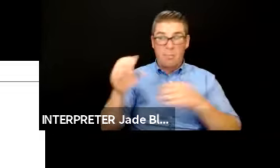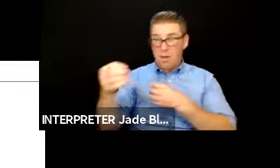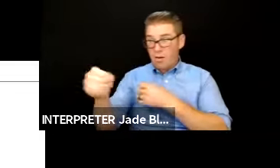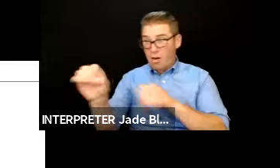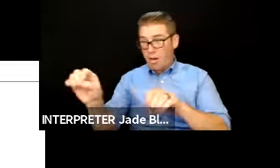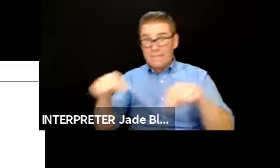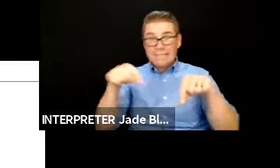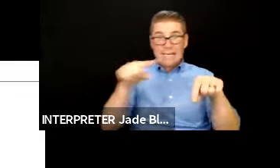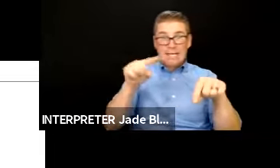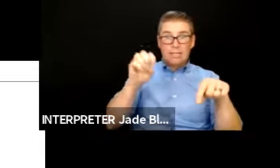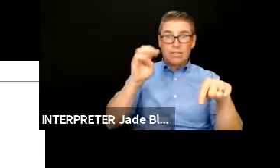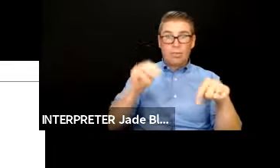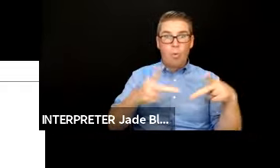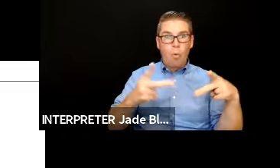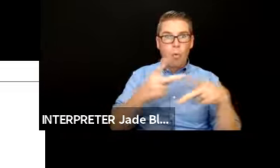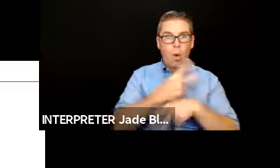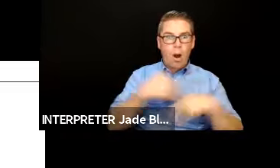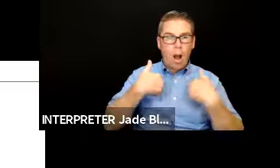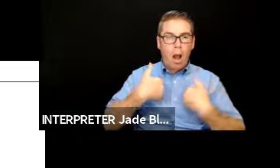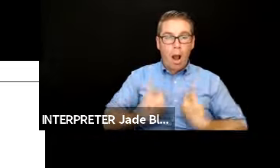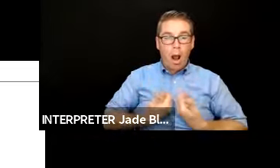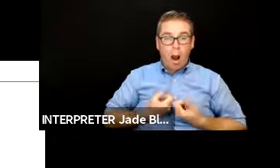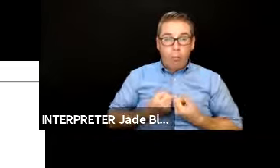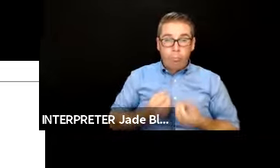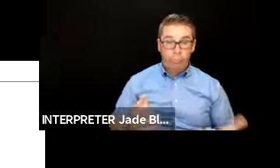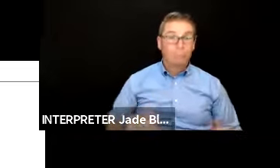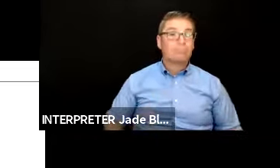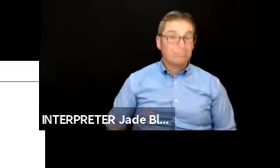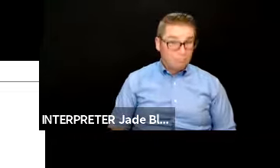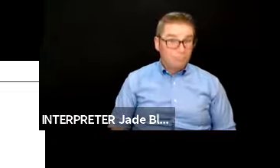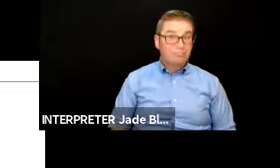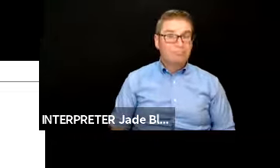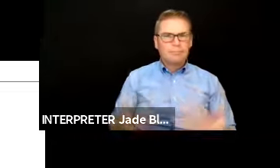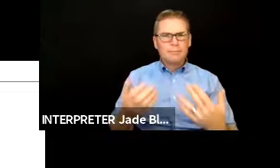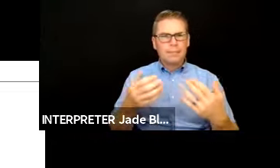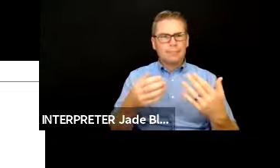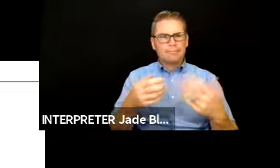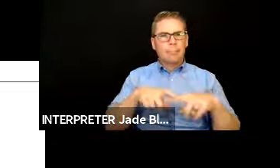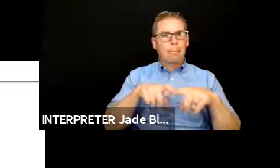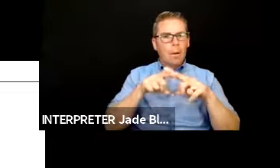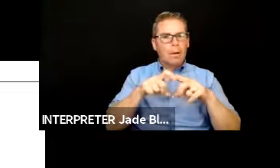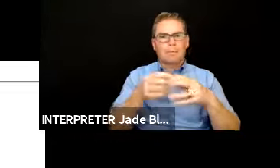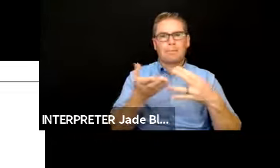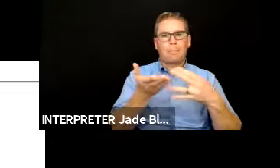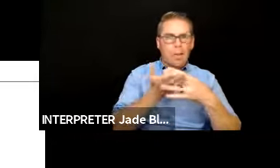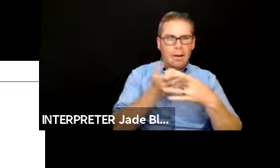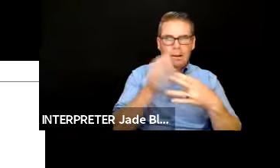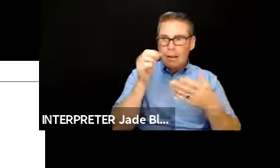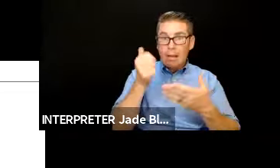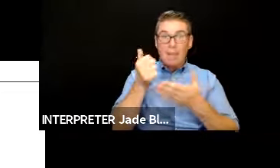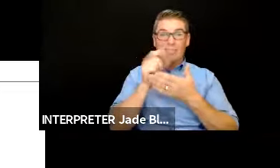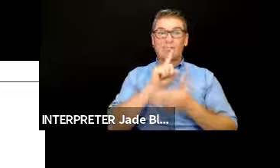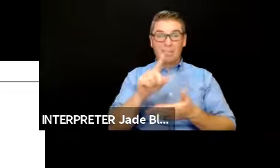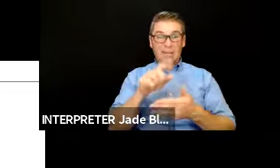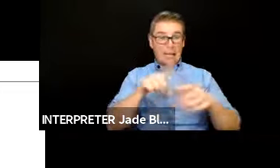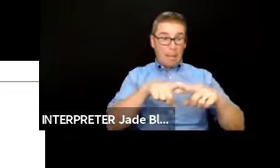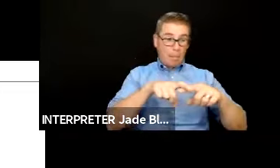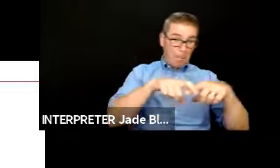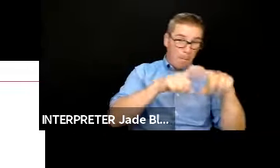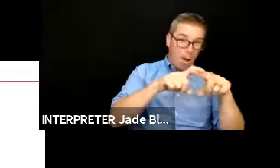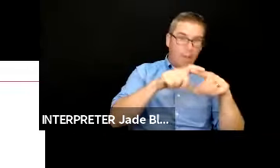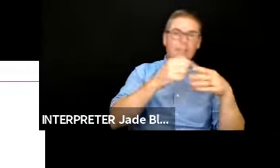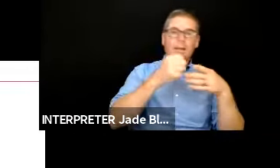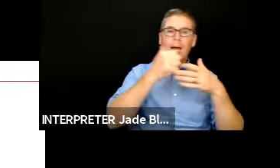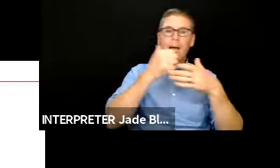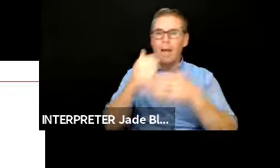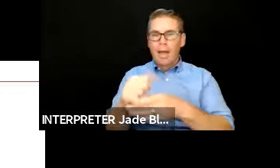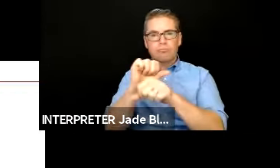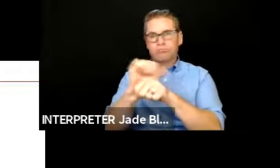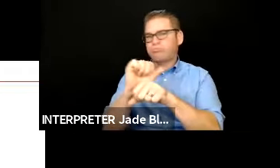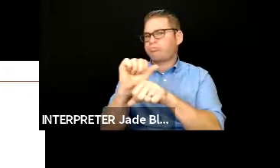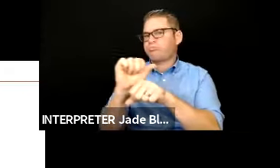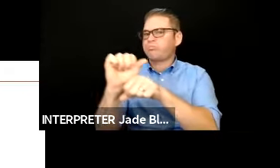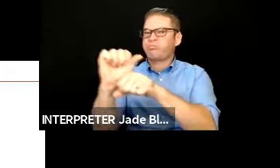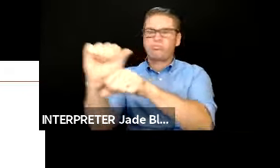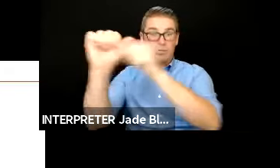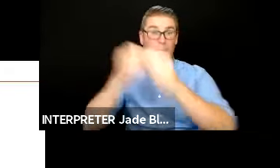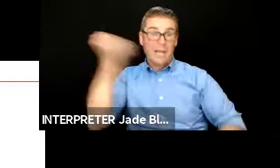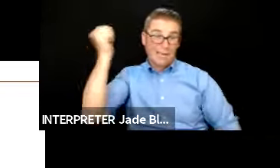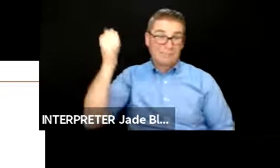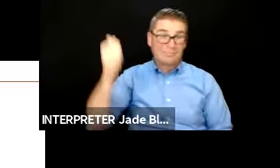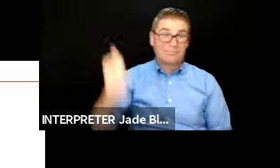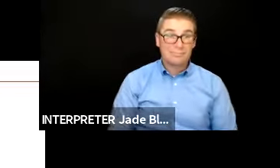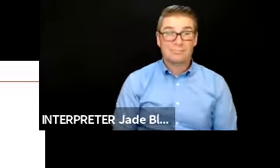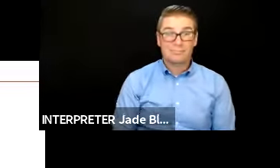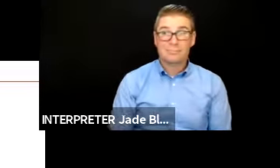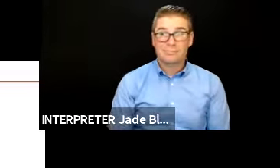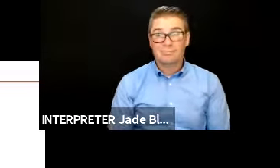I know since been working remotely, I have to step away from my computer and from Zoom. Because if I don't I'm just stuck here. And it really tires me out more so than when I was actually in the office